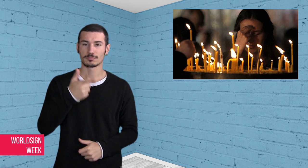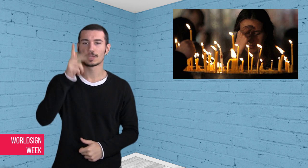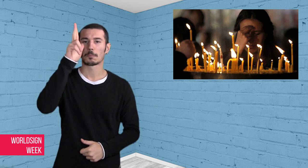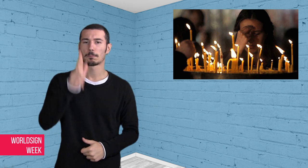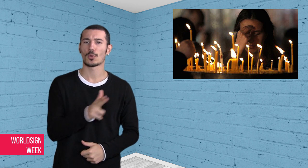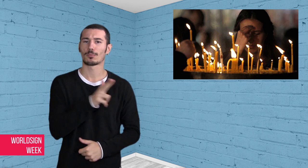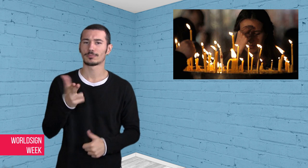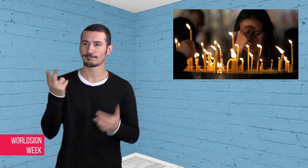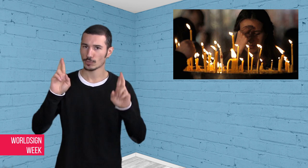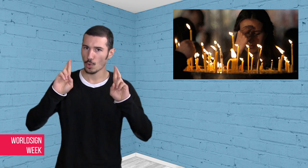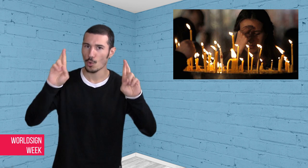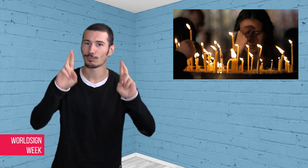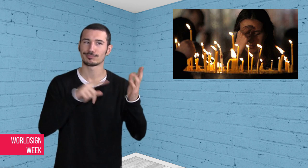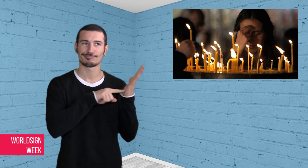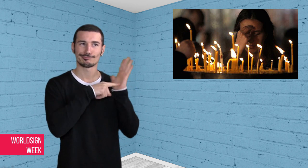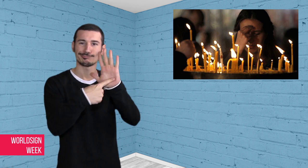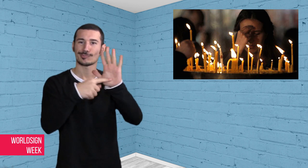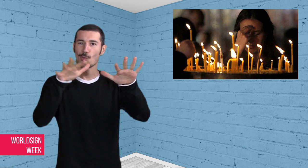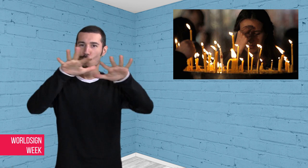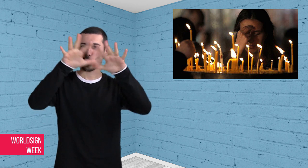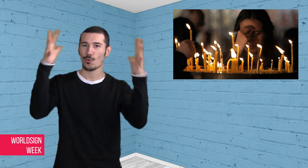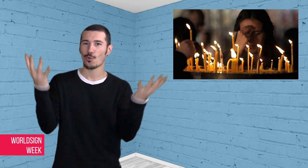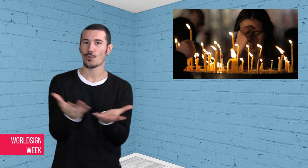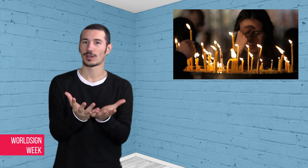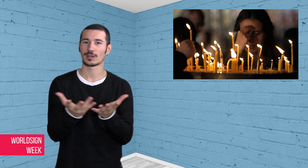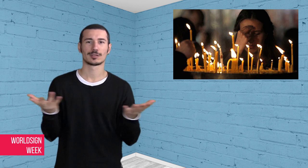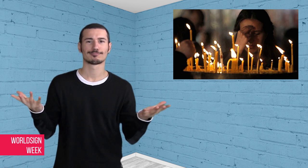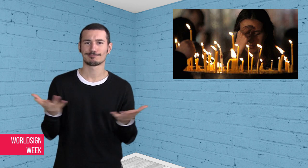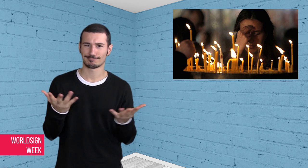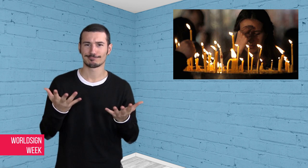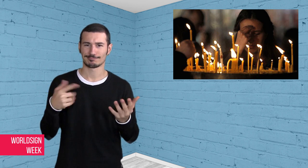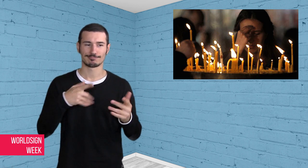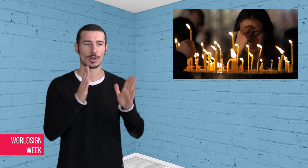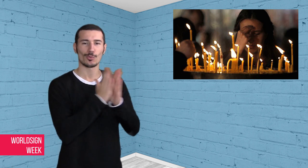to show the world that the Church is